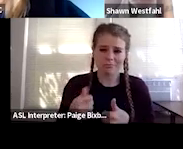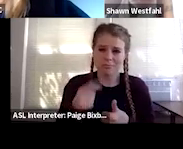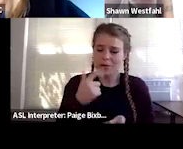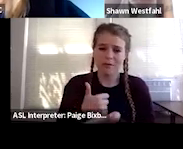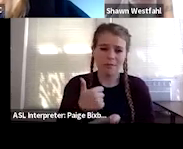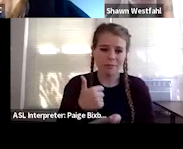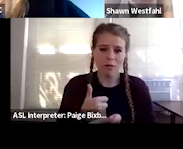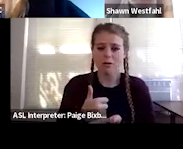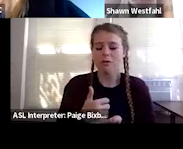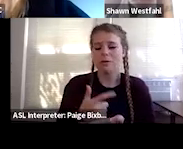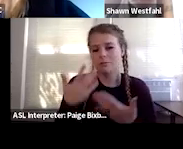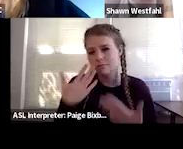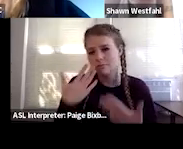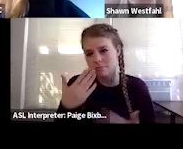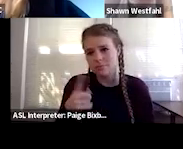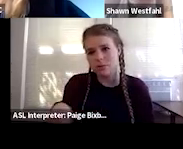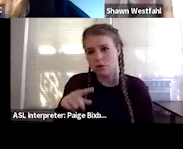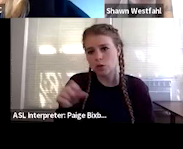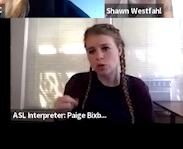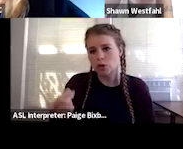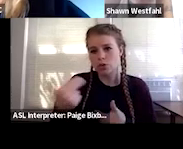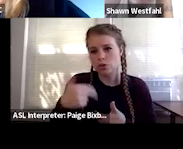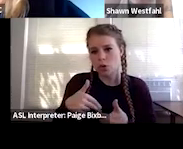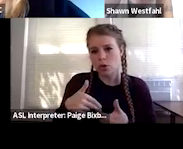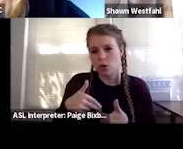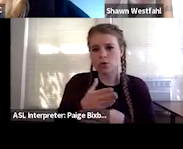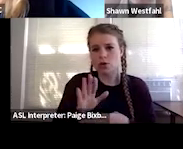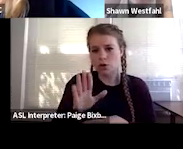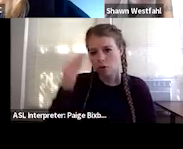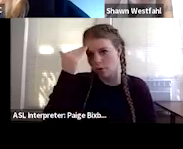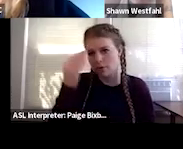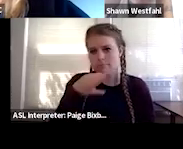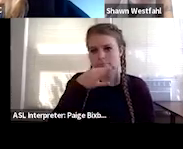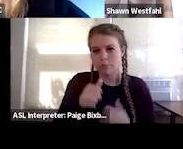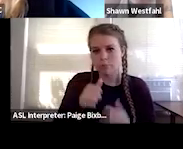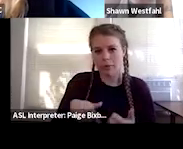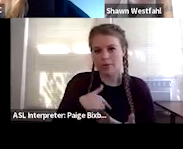and I'm just so thankful that you were able to be here and share your knowledge and expertise with us. So thank you everybody.